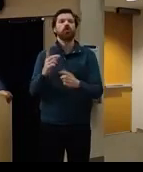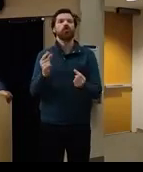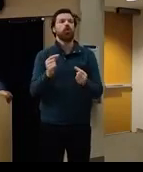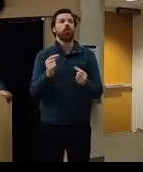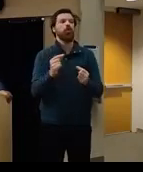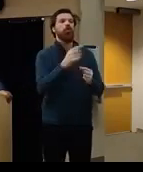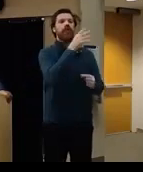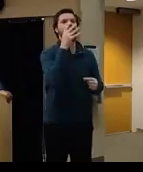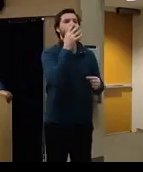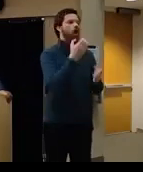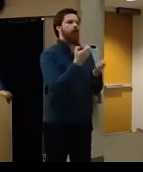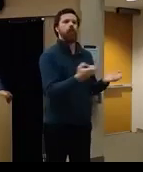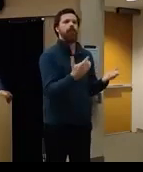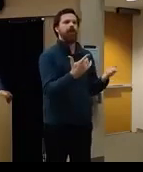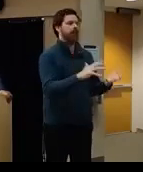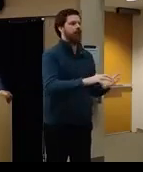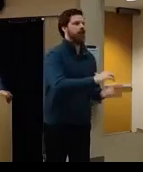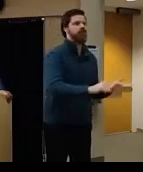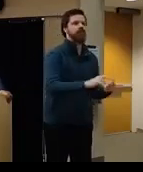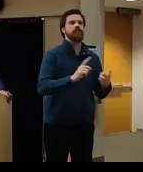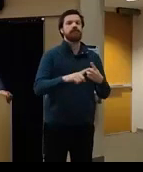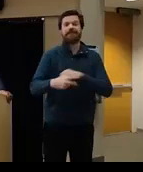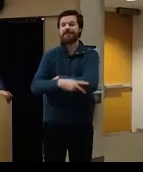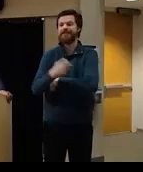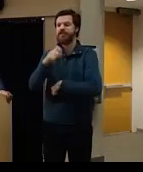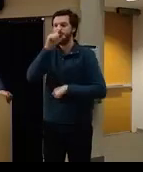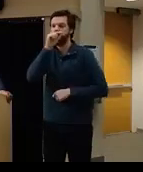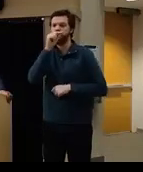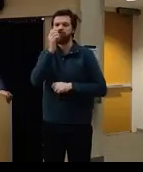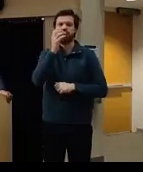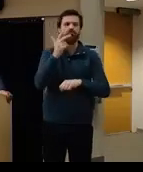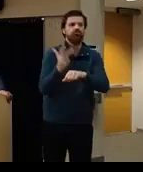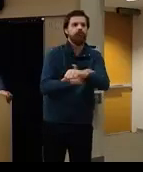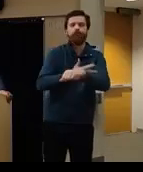would poison animals they would steal chickens or sheep or cows uh and just simply shrug their